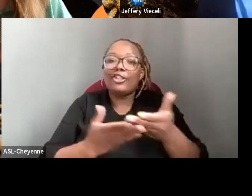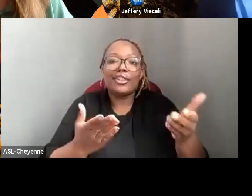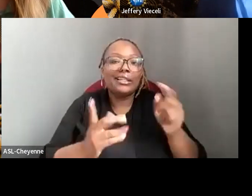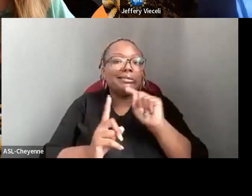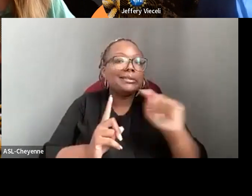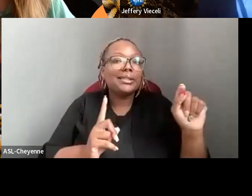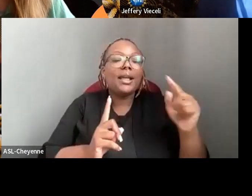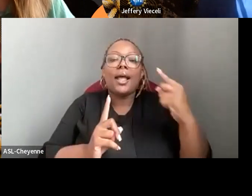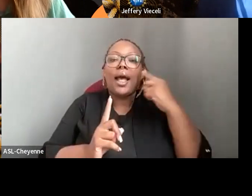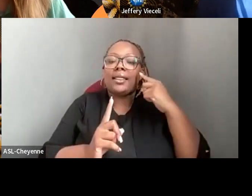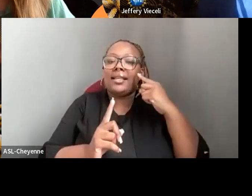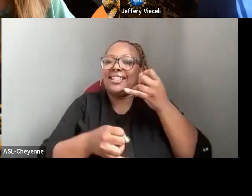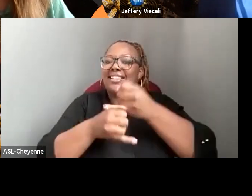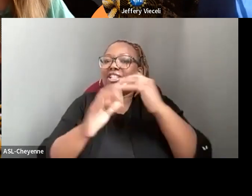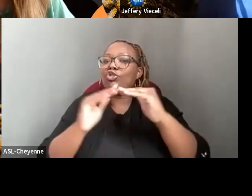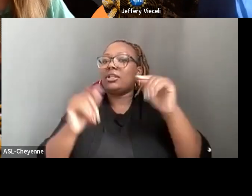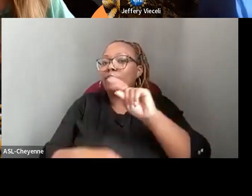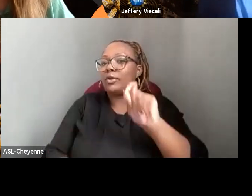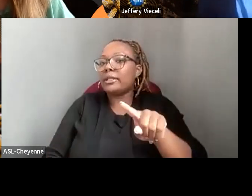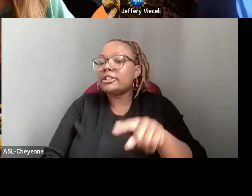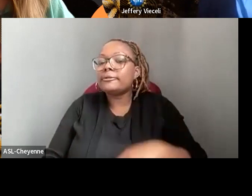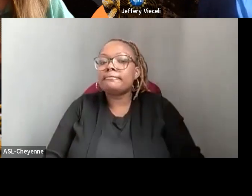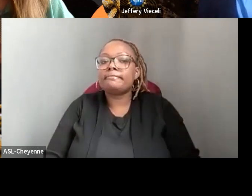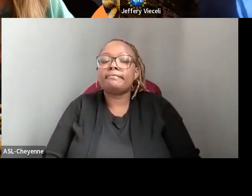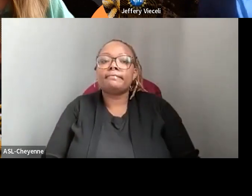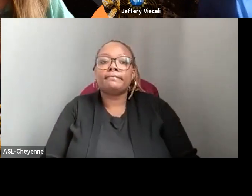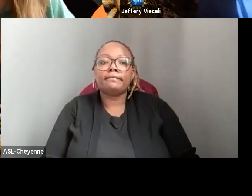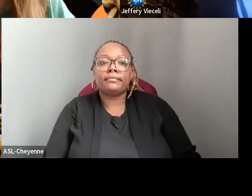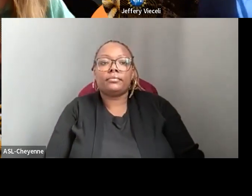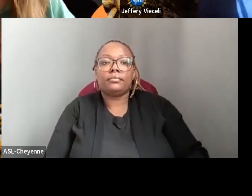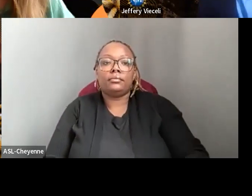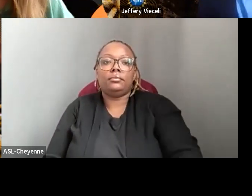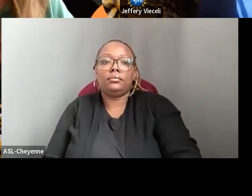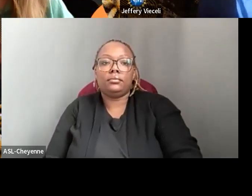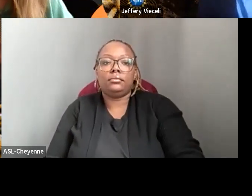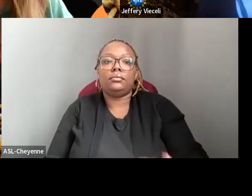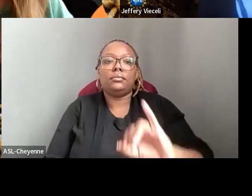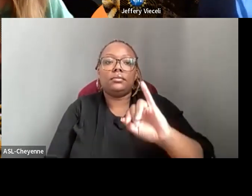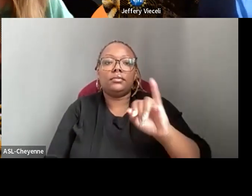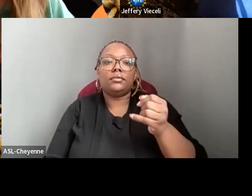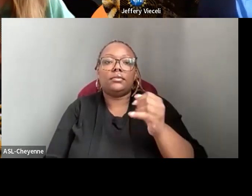I think that's an institution-level question, as Vanessa said. Jeremy Leffler: The other thing I would just mention is that it has to be